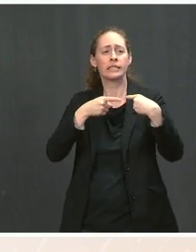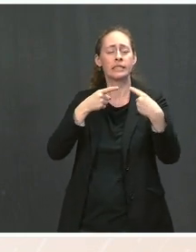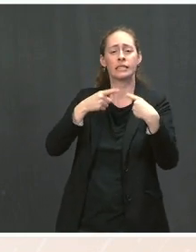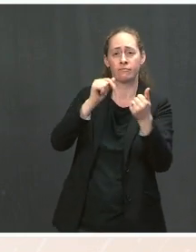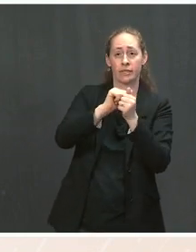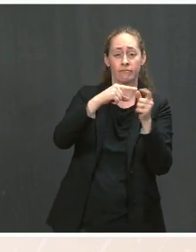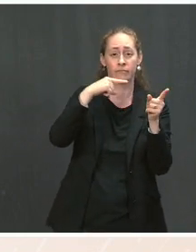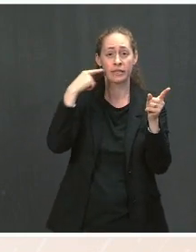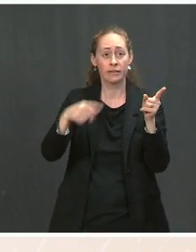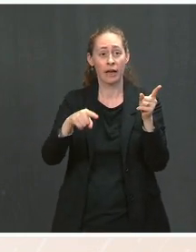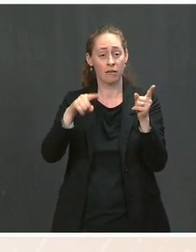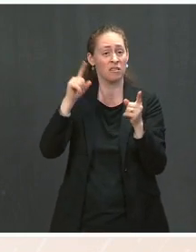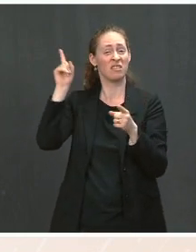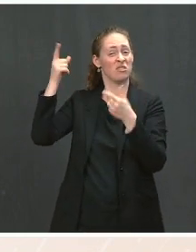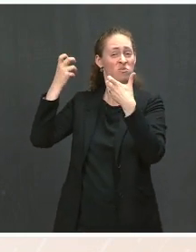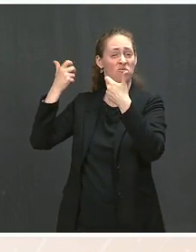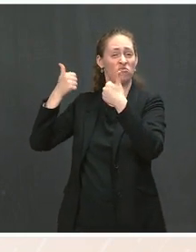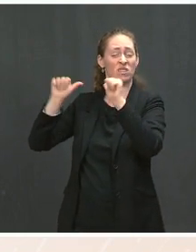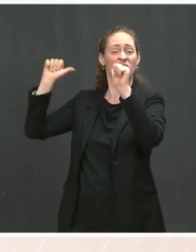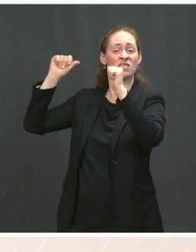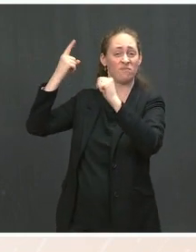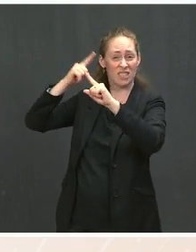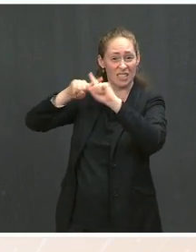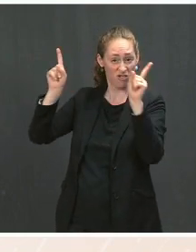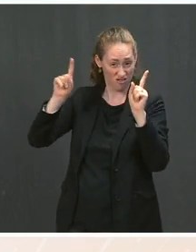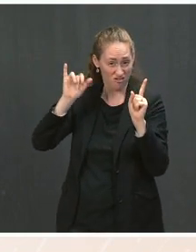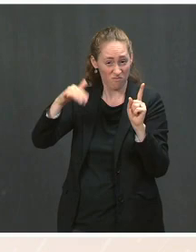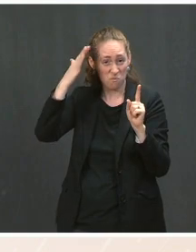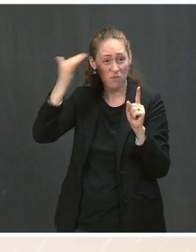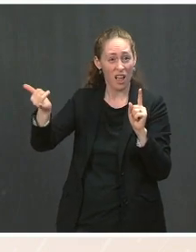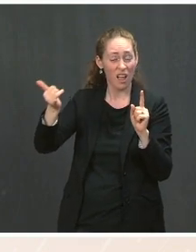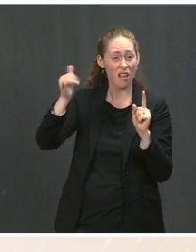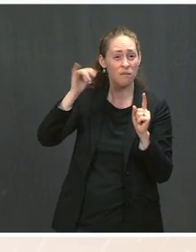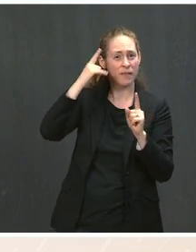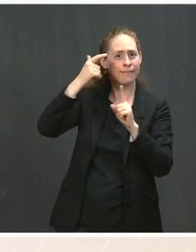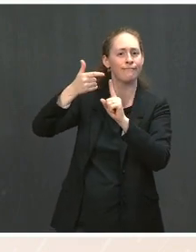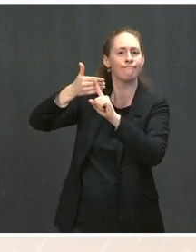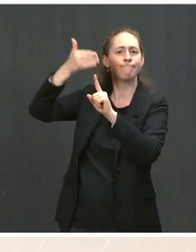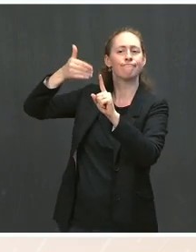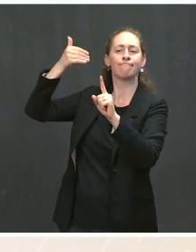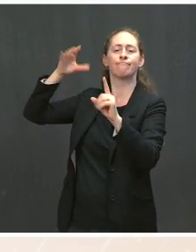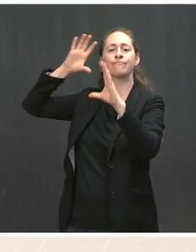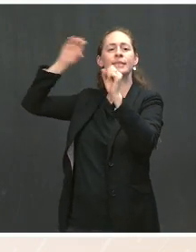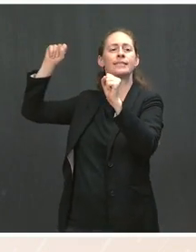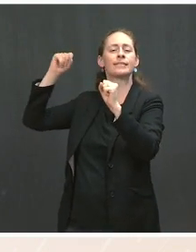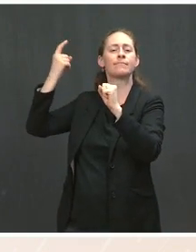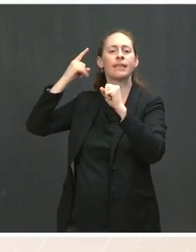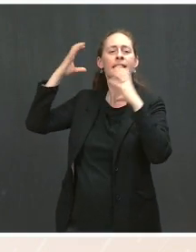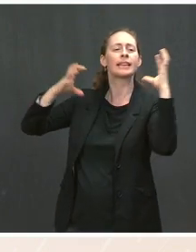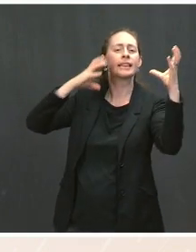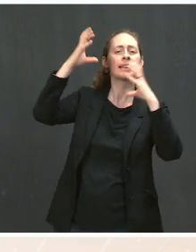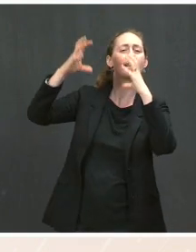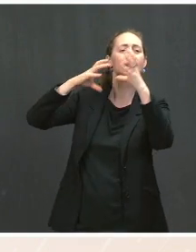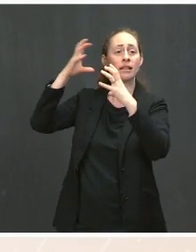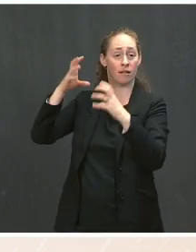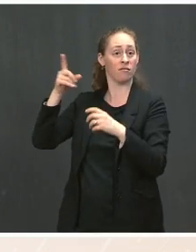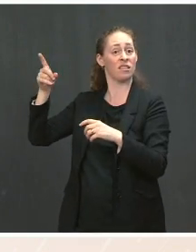have been wanting with Russia, instead of this adversarial relationship? Is there something different that this administration plans to do?